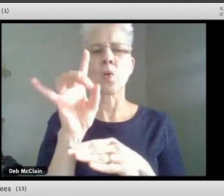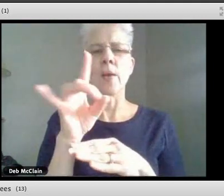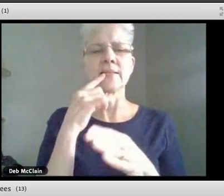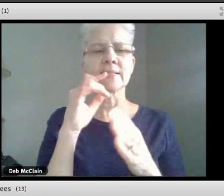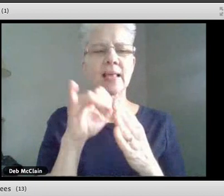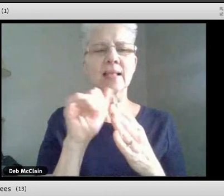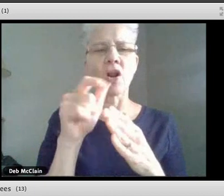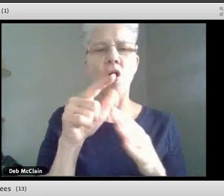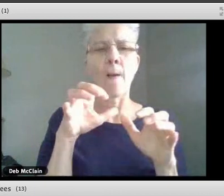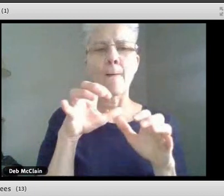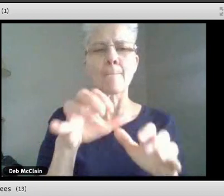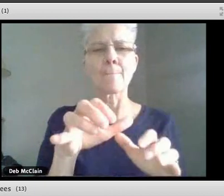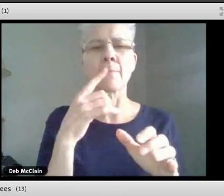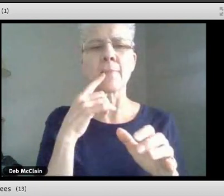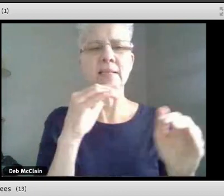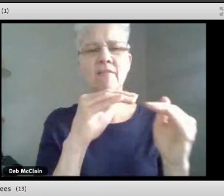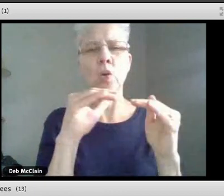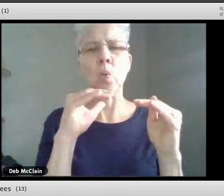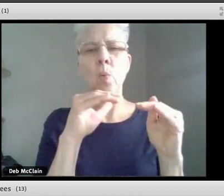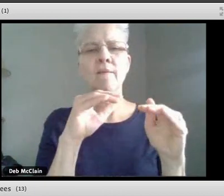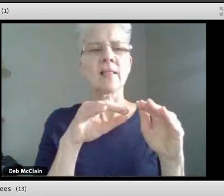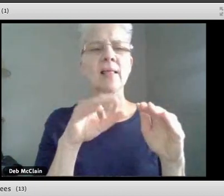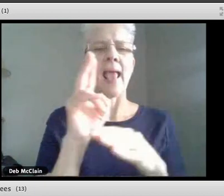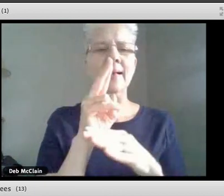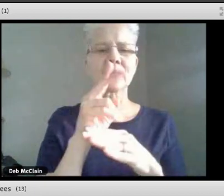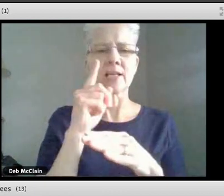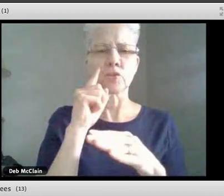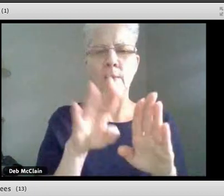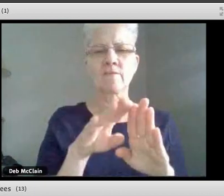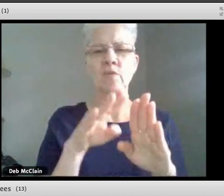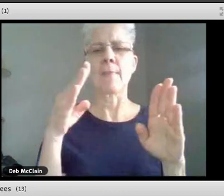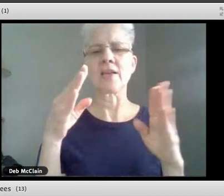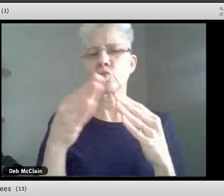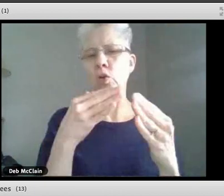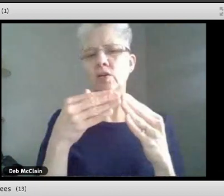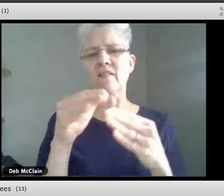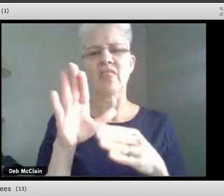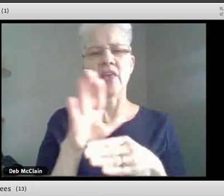access to information regardless of ability, and this section, 1194.22,